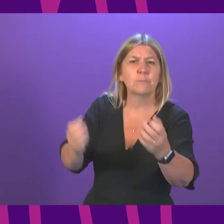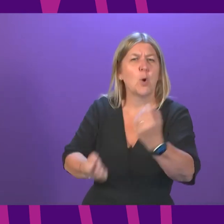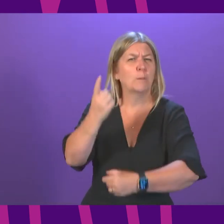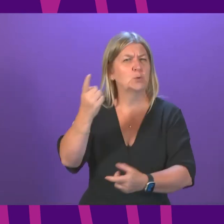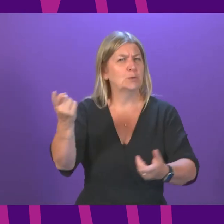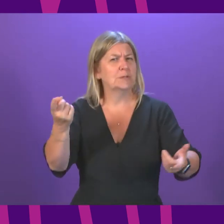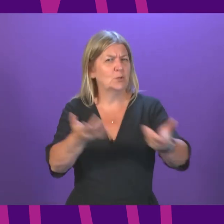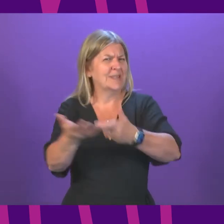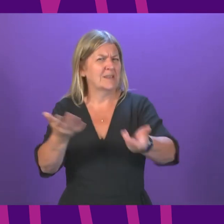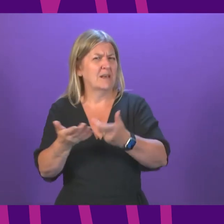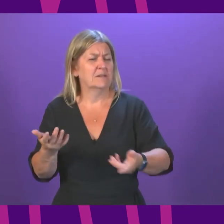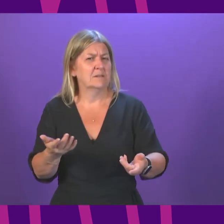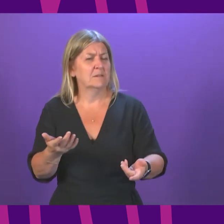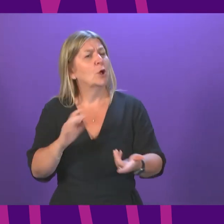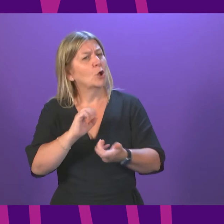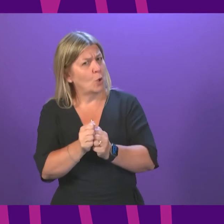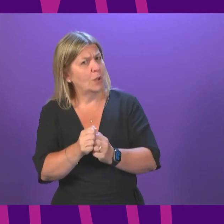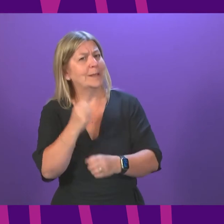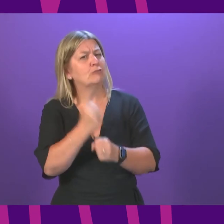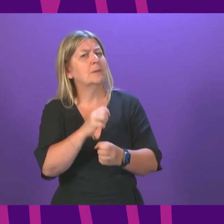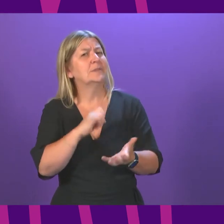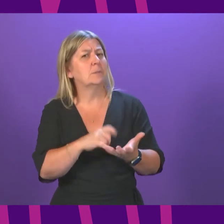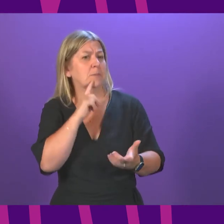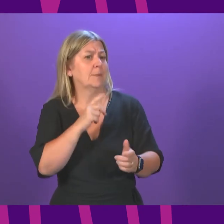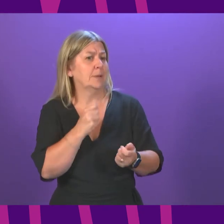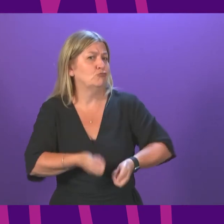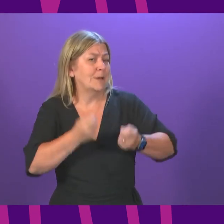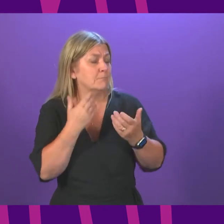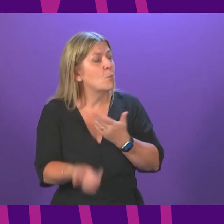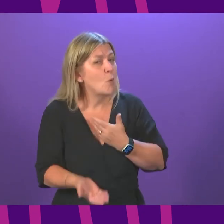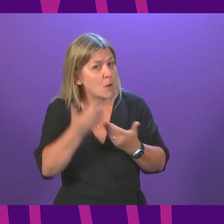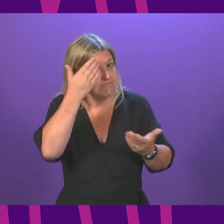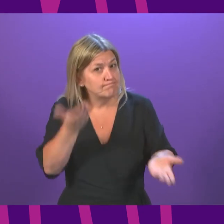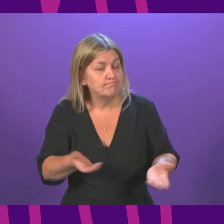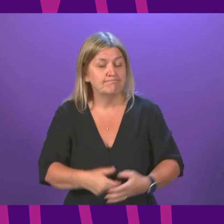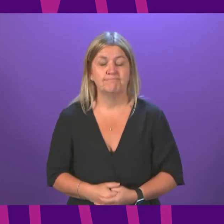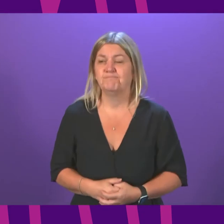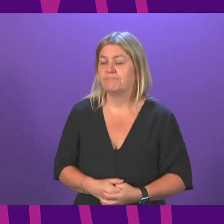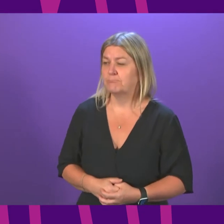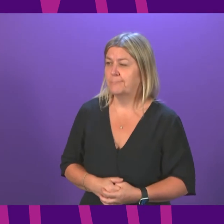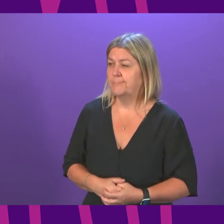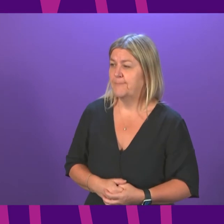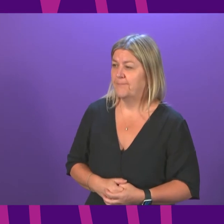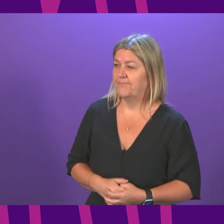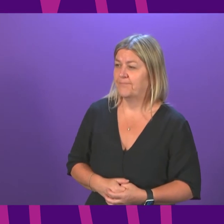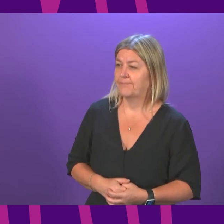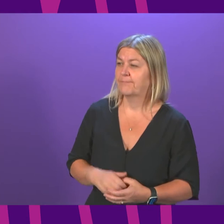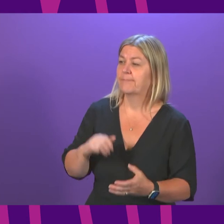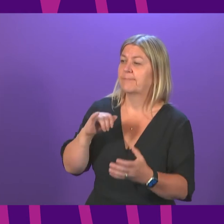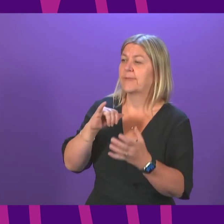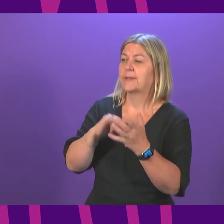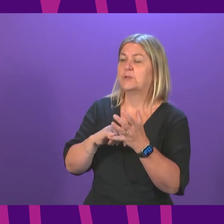I believe that my colleague Graham Simpson might have more to say on the matter in a